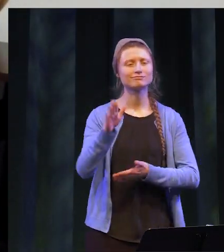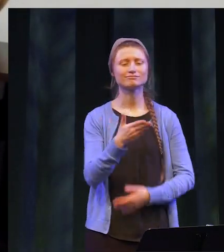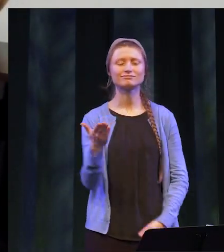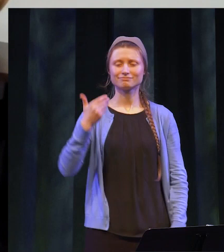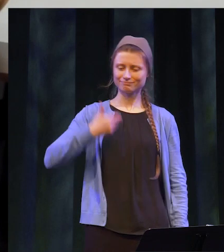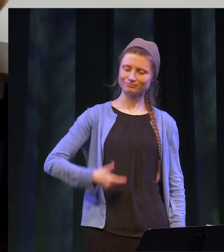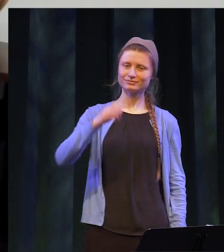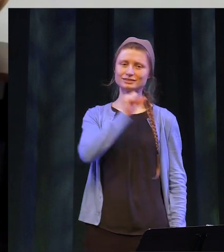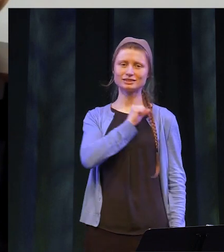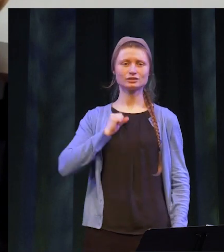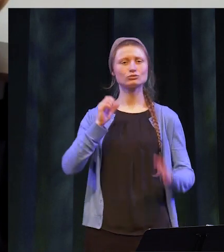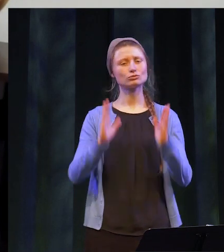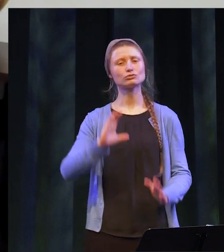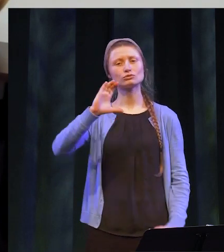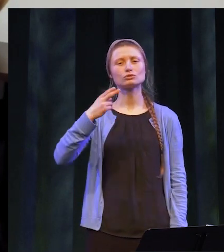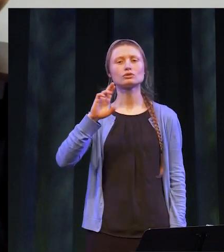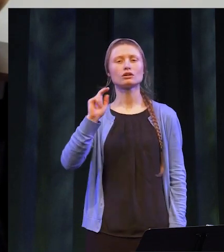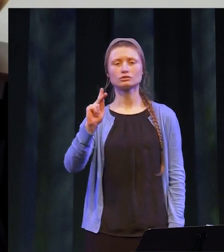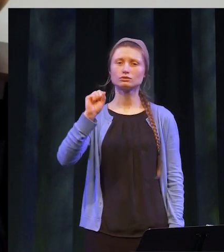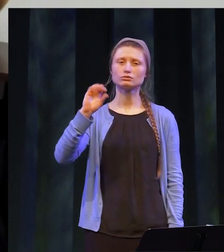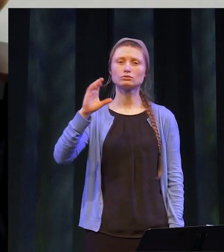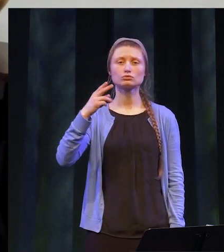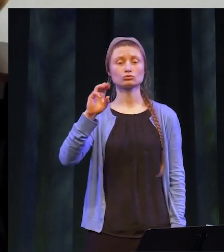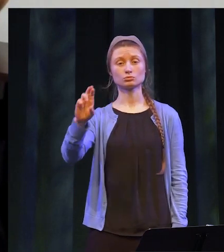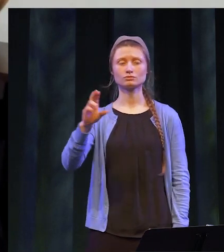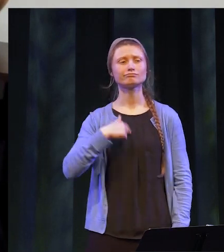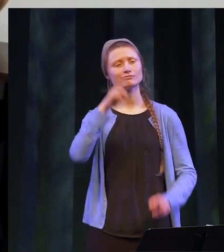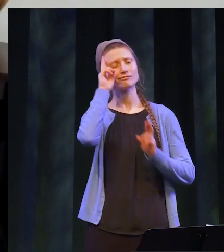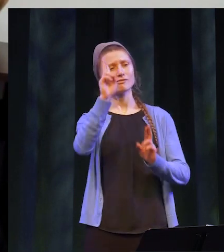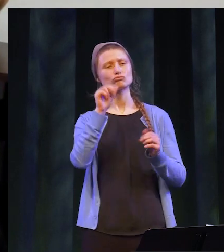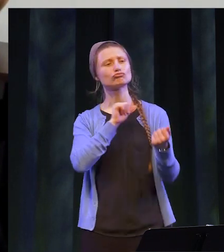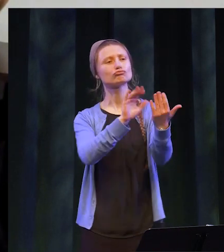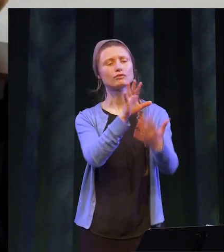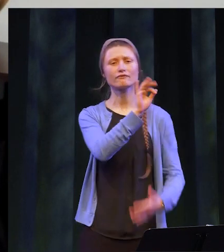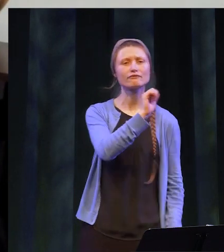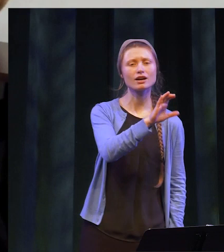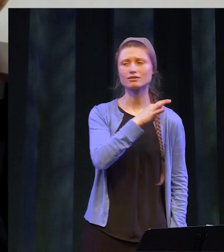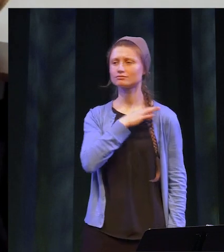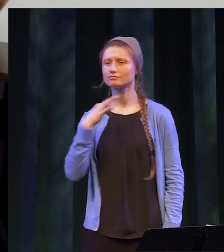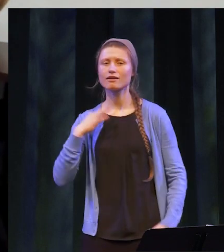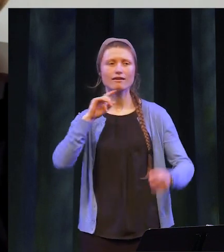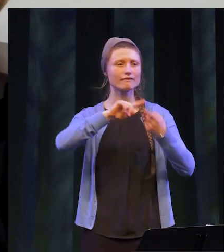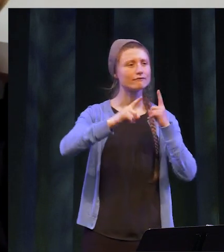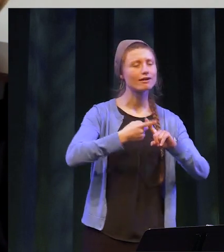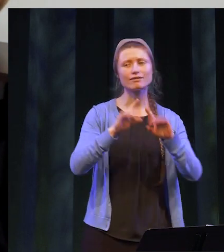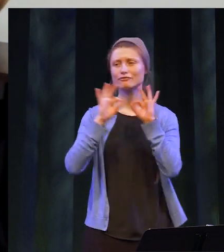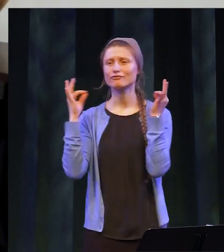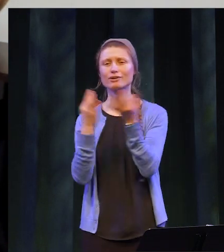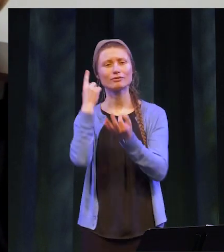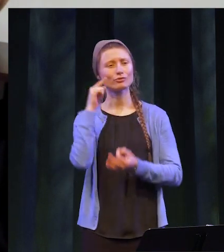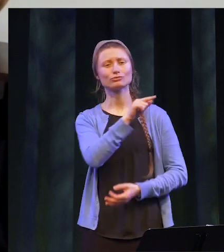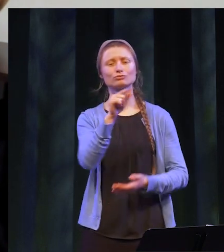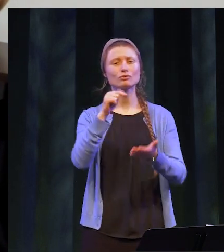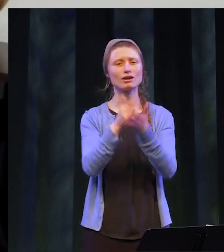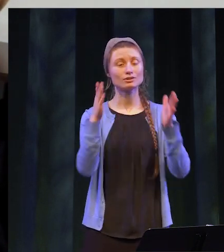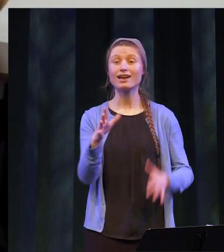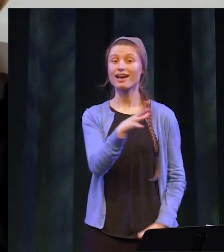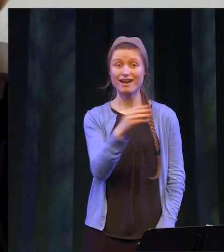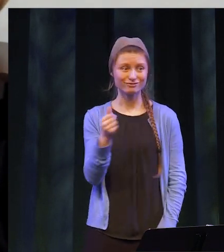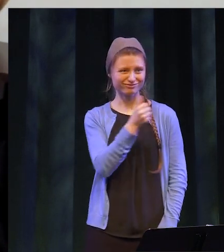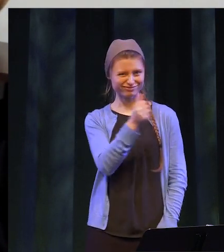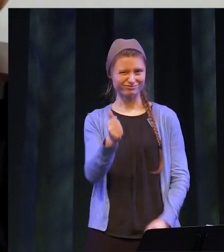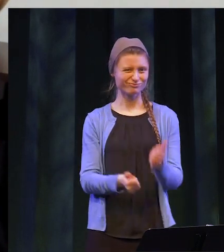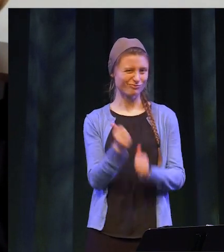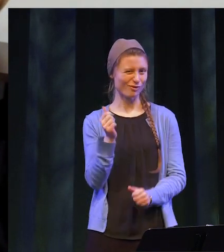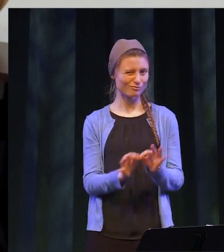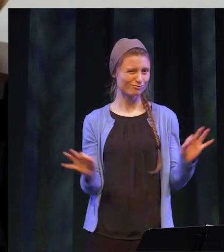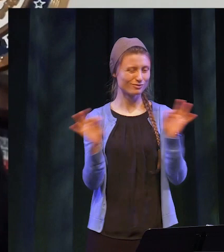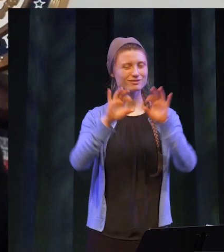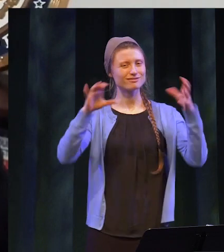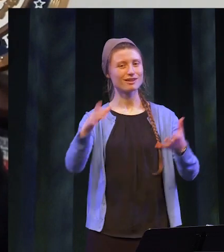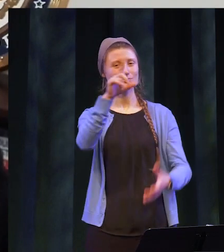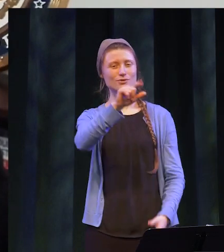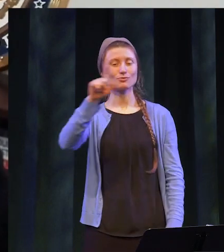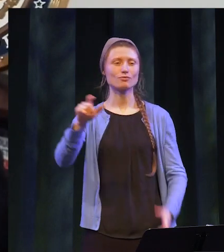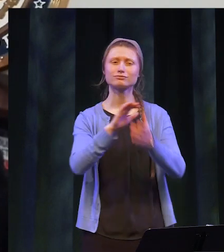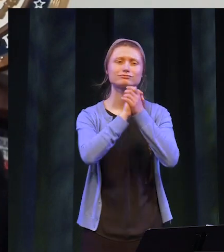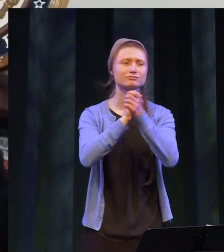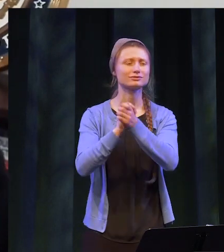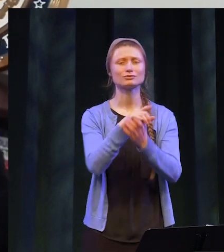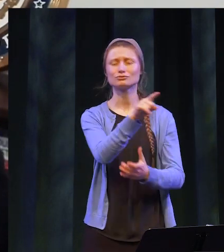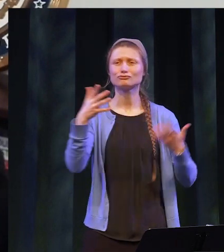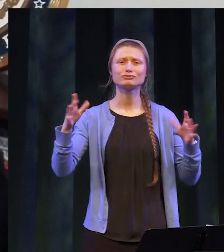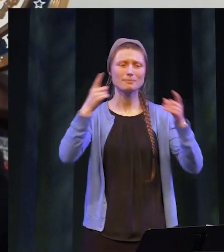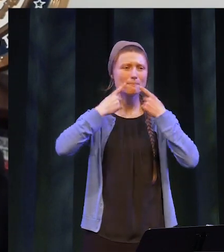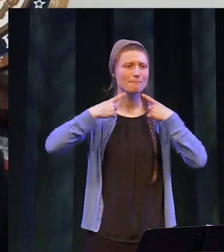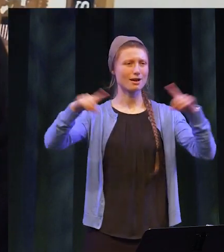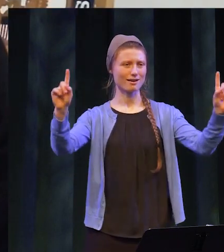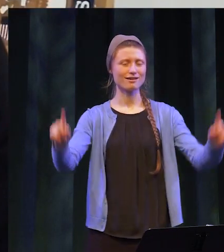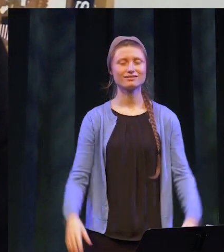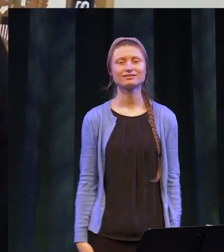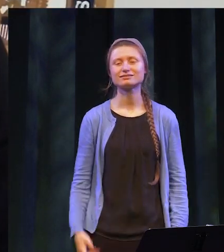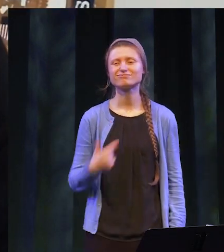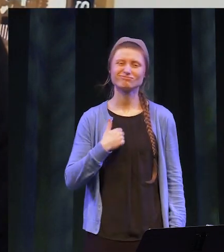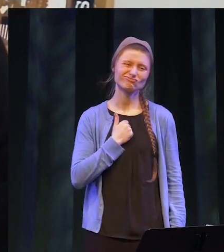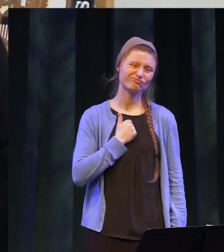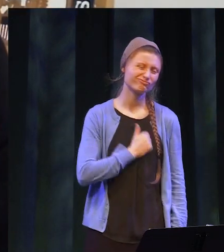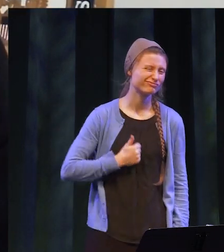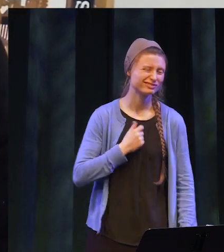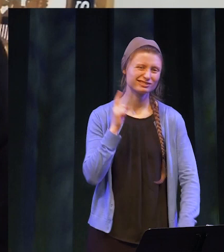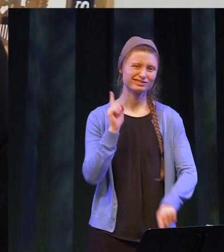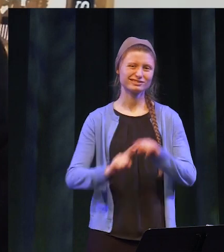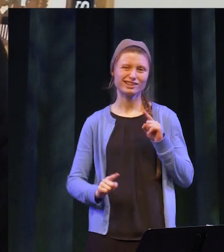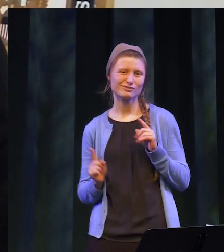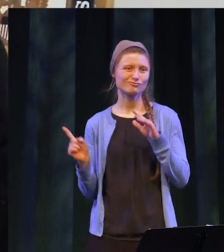Congratulations, you’ve made it! Now I’m really sorry I can’t join you in person